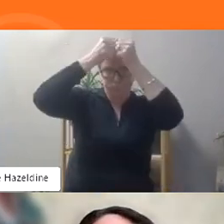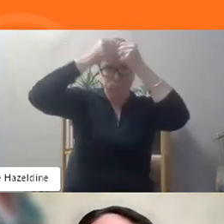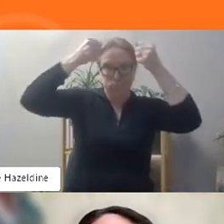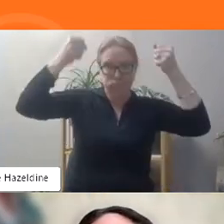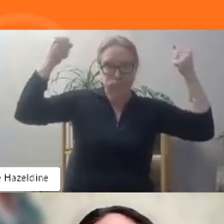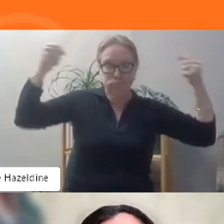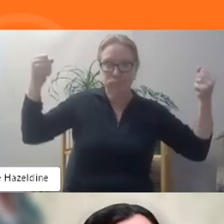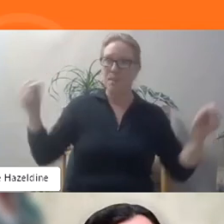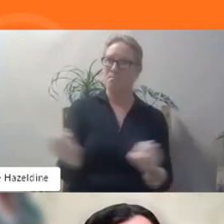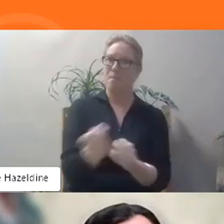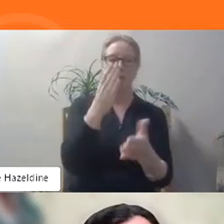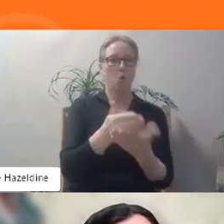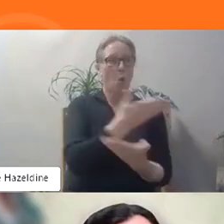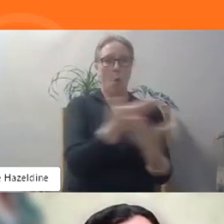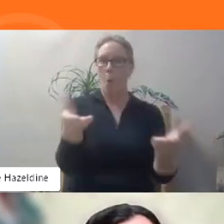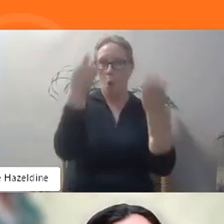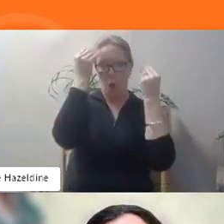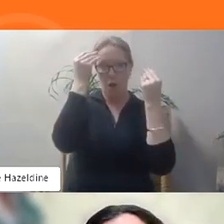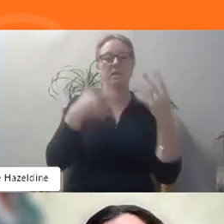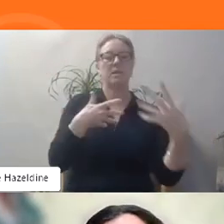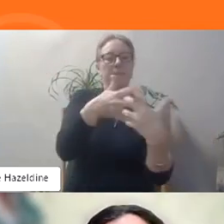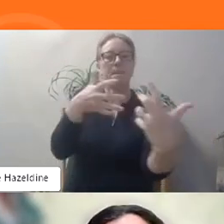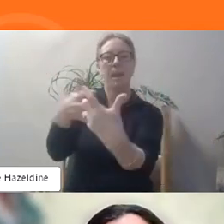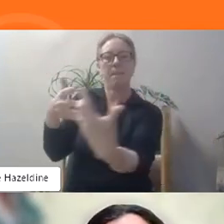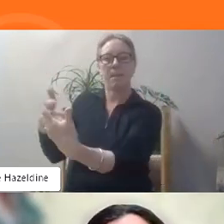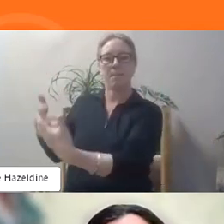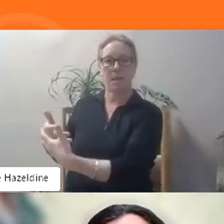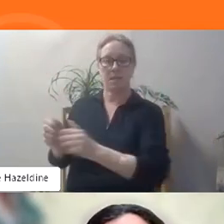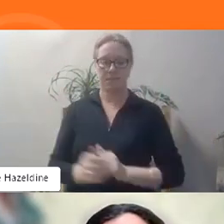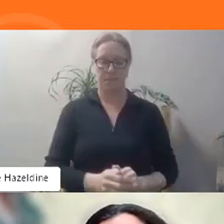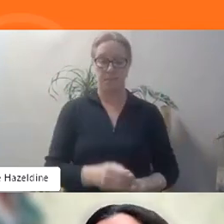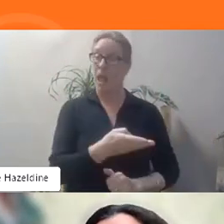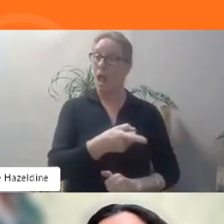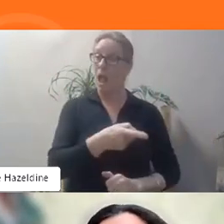are met. As other speakers have said, we often need to flip the